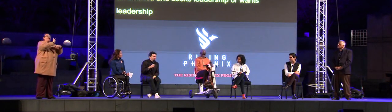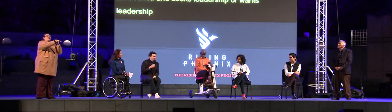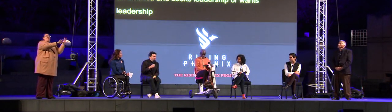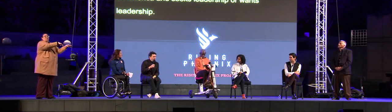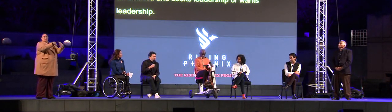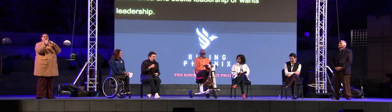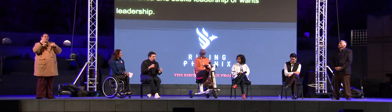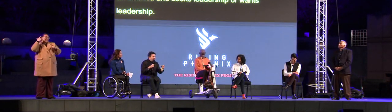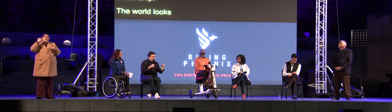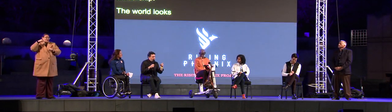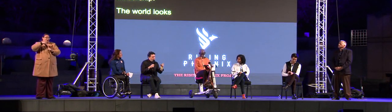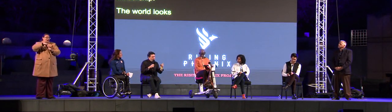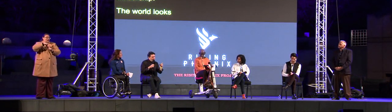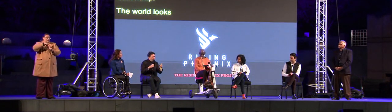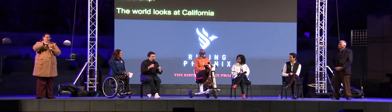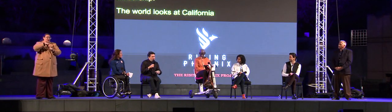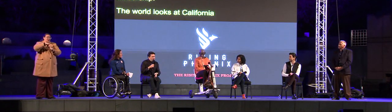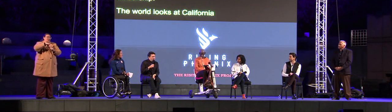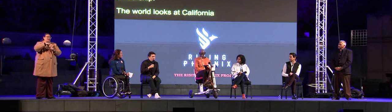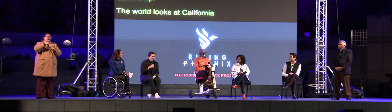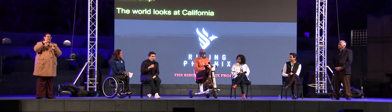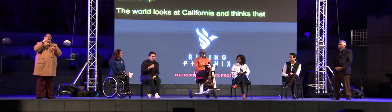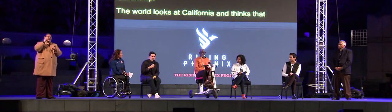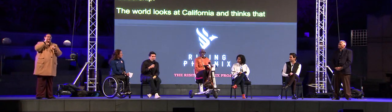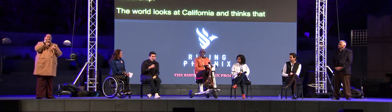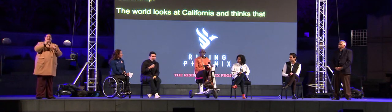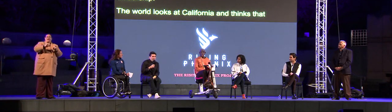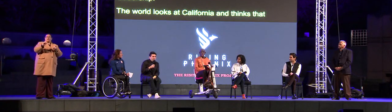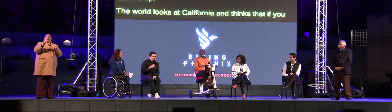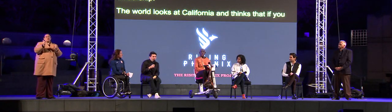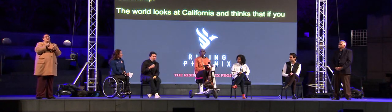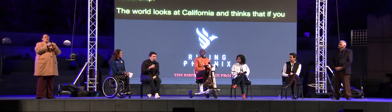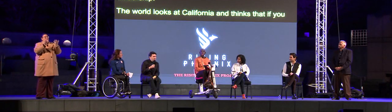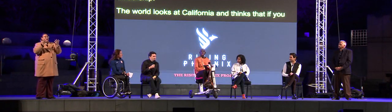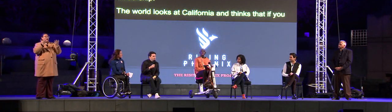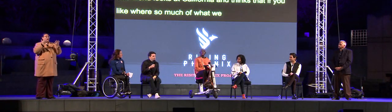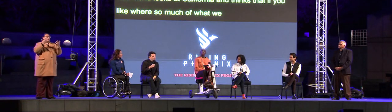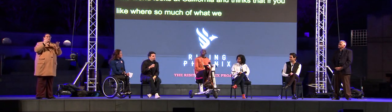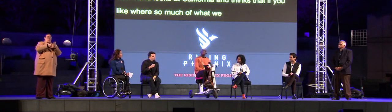and thinks that's if you like where so much of what we think is created.